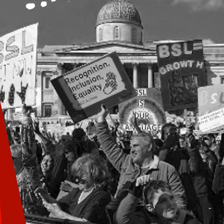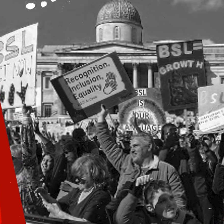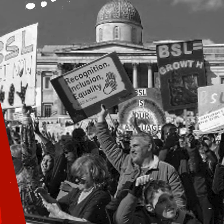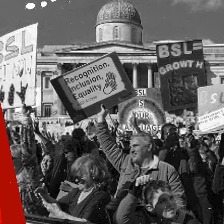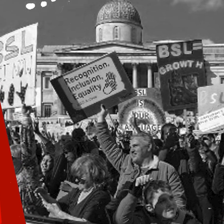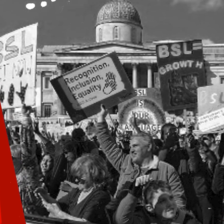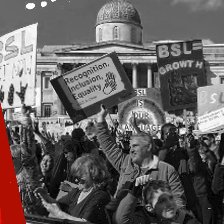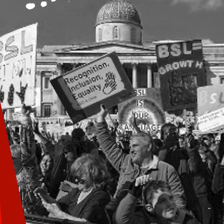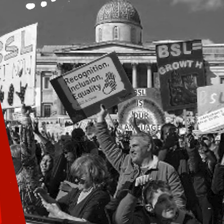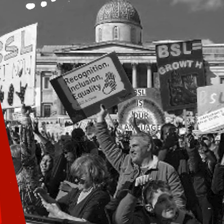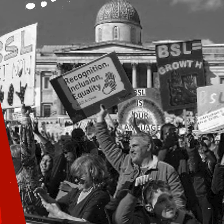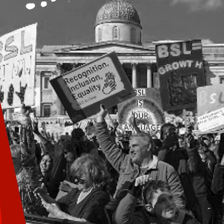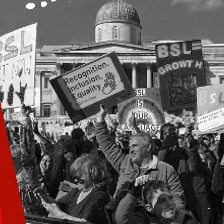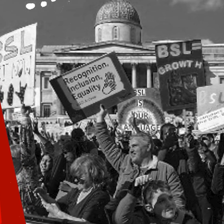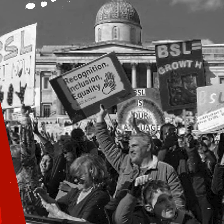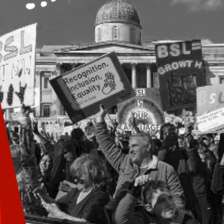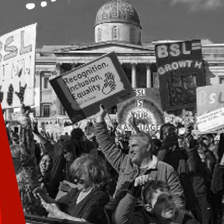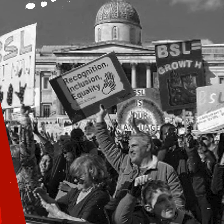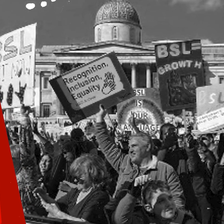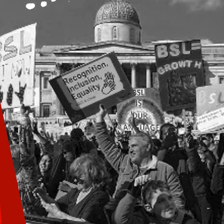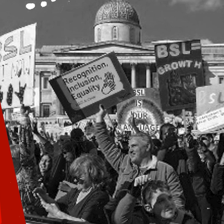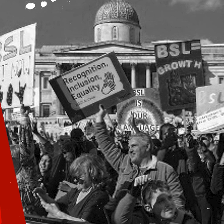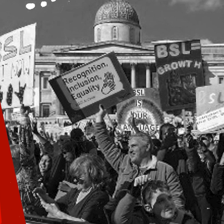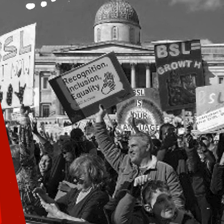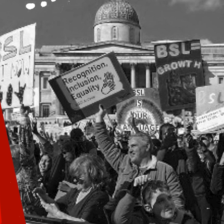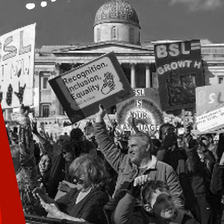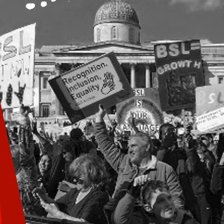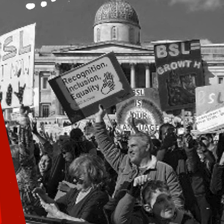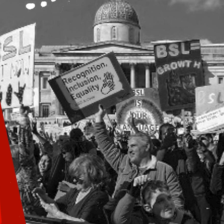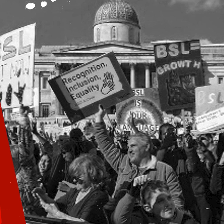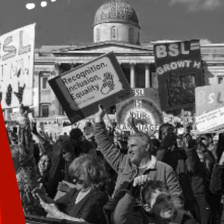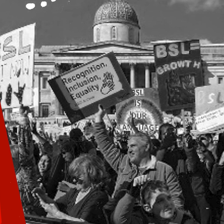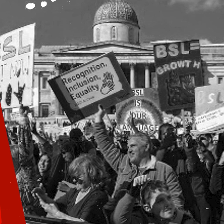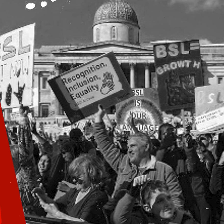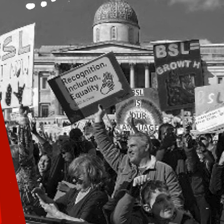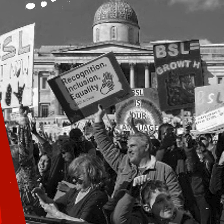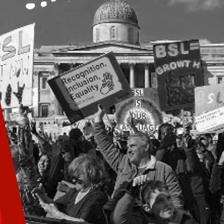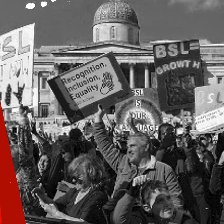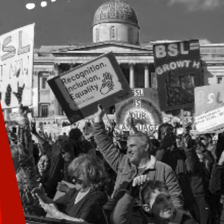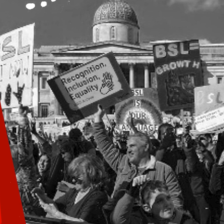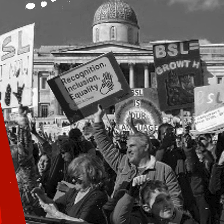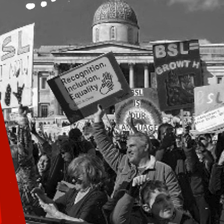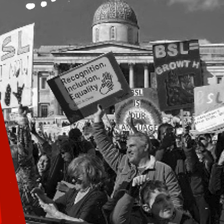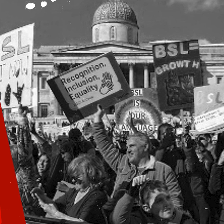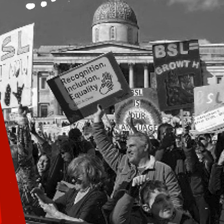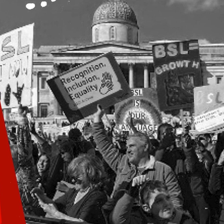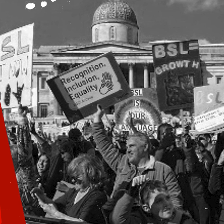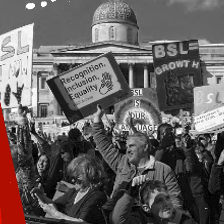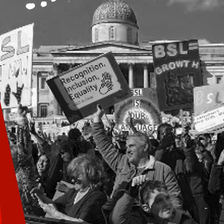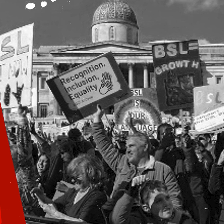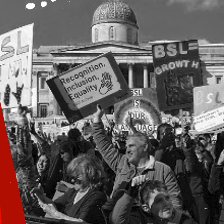to press for proper legal status for BSL. Rosie Cooper MP came 20th in the Private Member's Bill ballot.